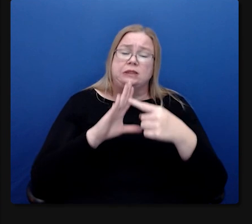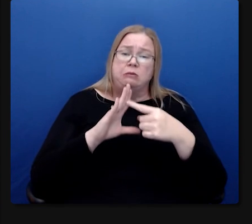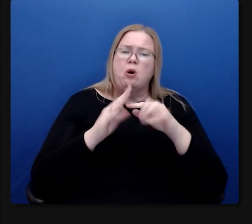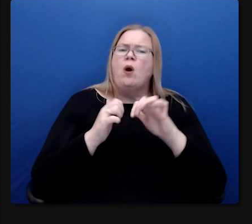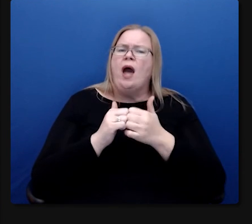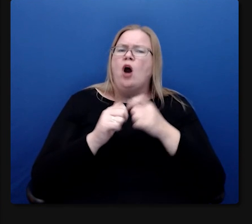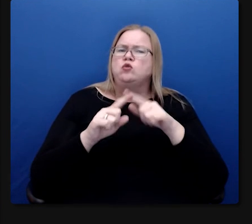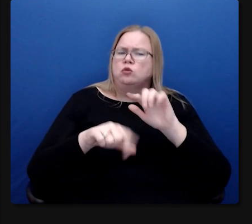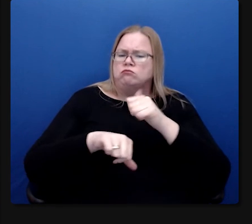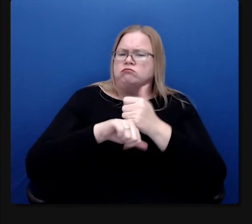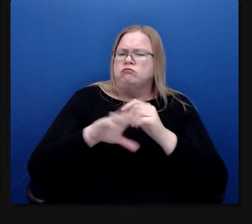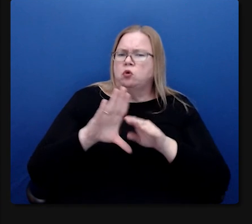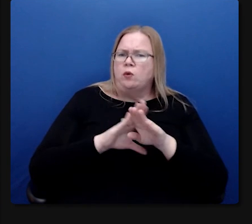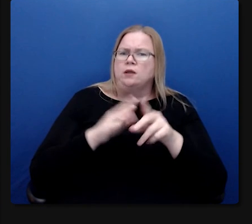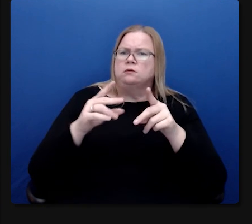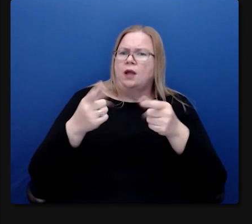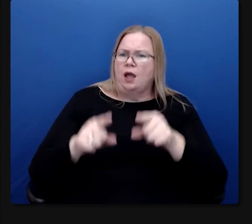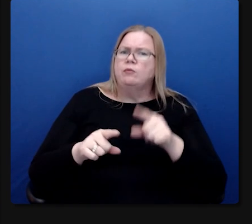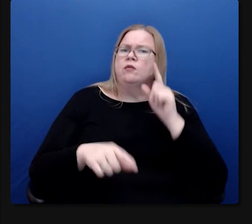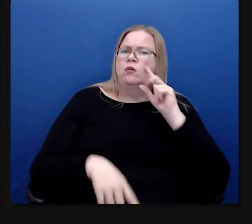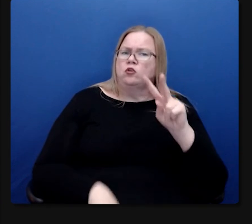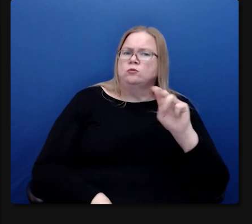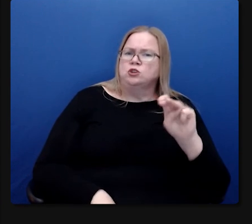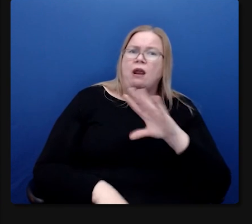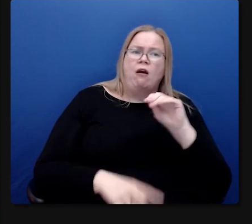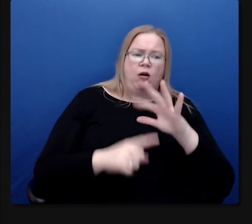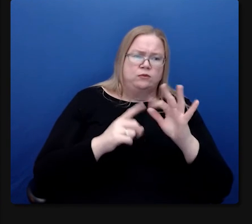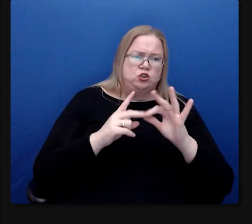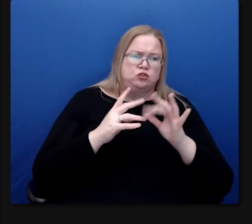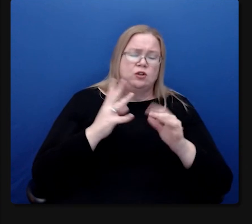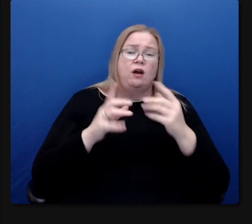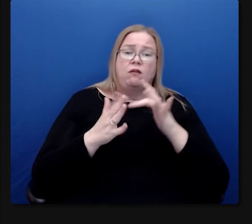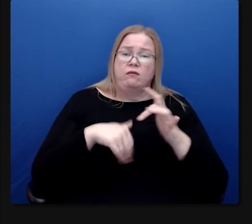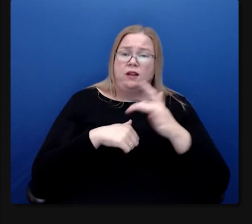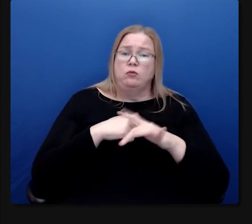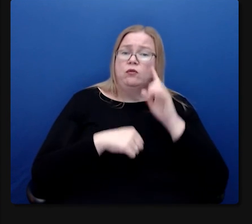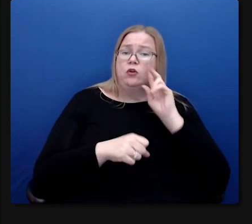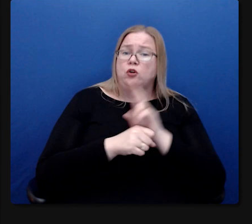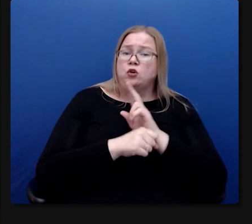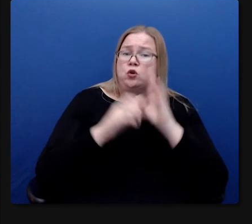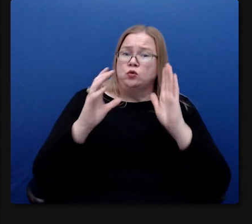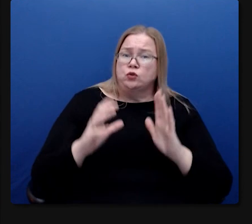We also did a demo of how to create an instance of the Virtual Machine and all the options that are available to the user.